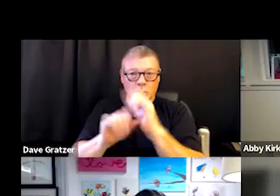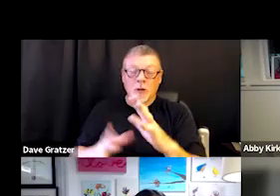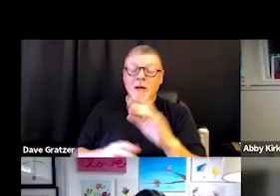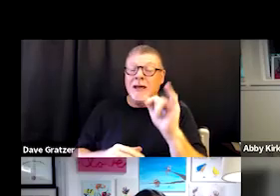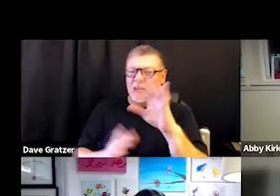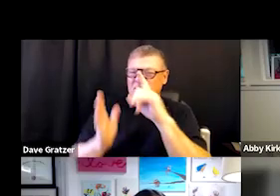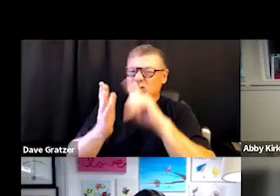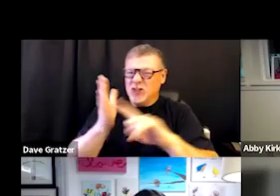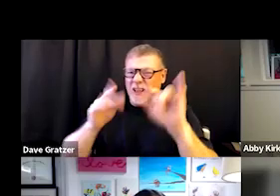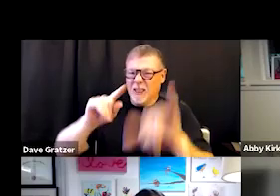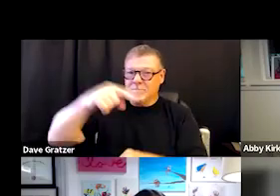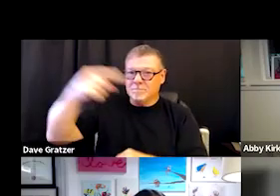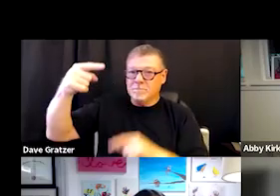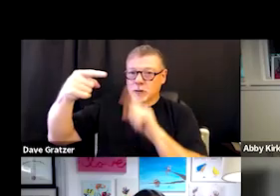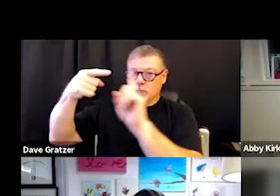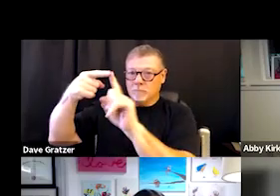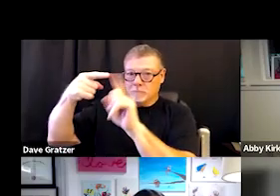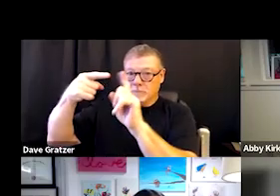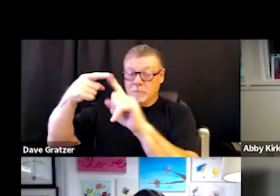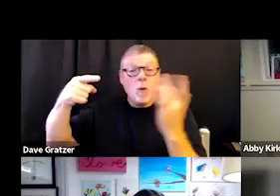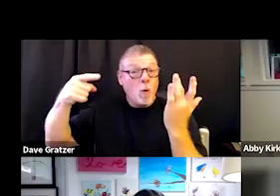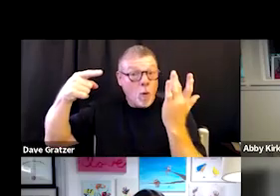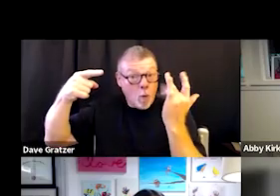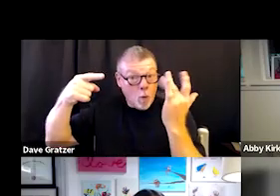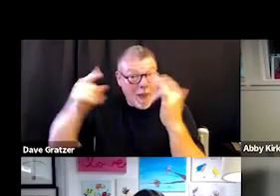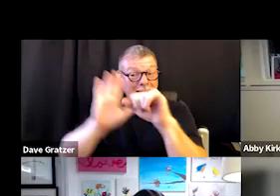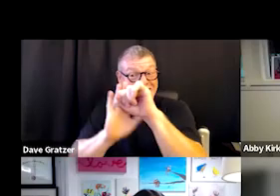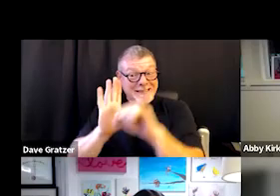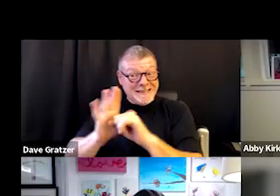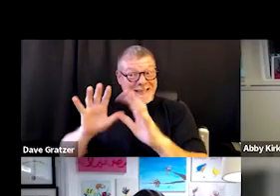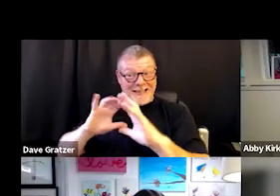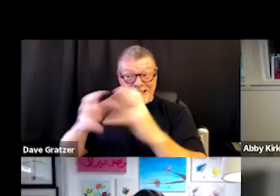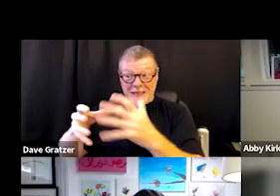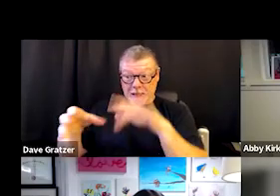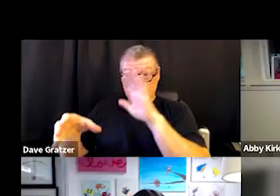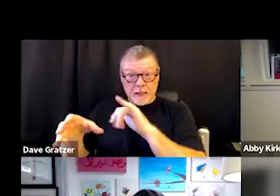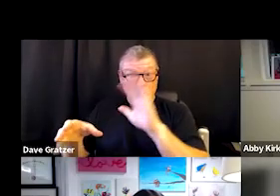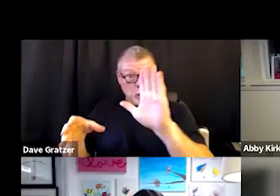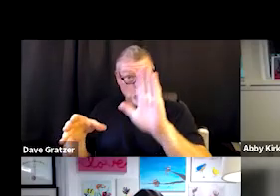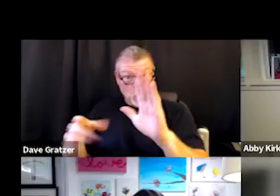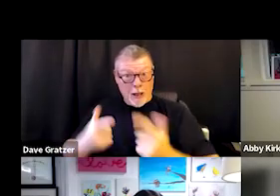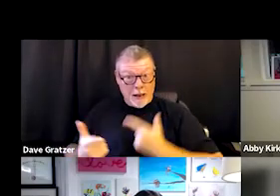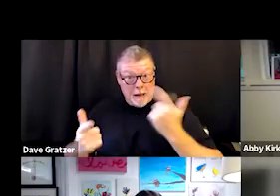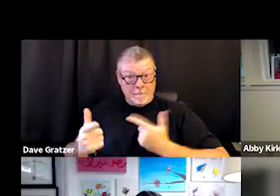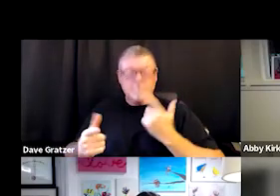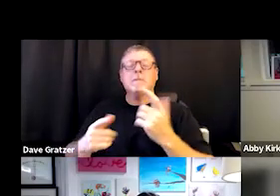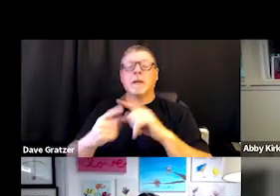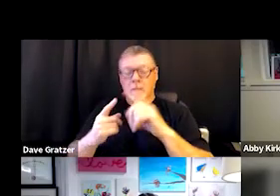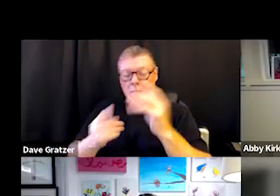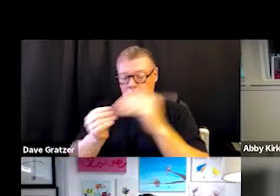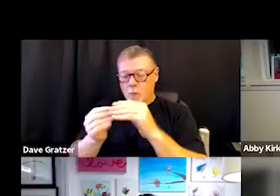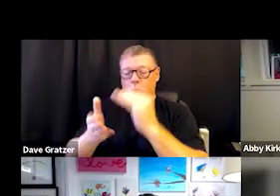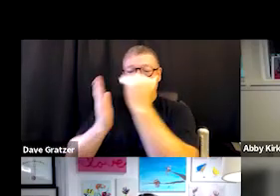That's a really important piece because in states where that exists in order to be added to an active SOAR caseworker list that might be shared